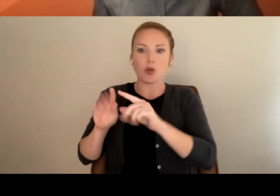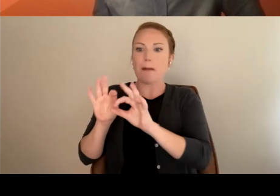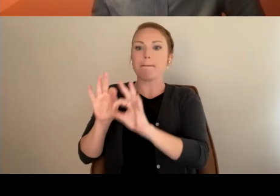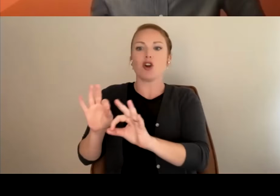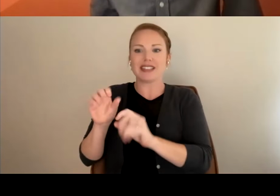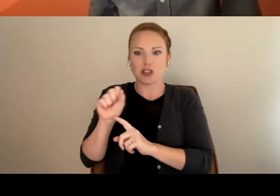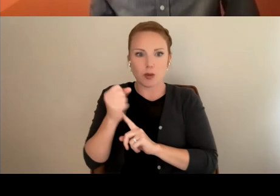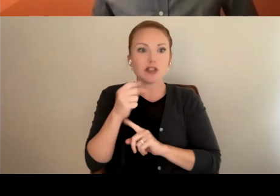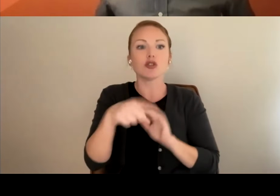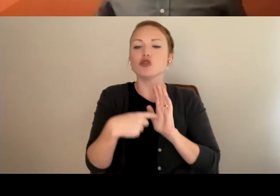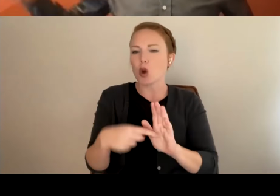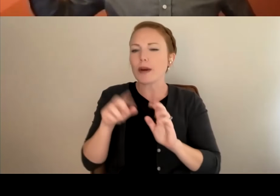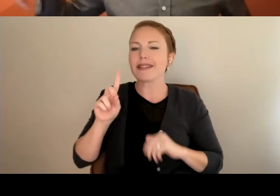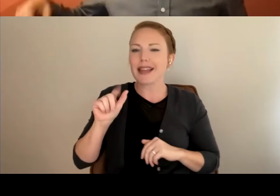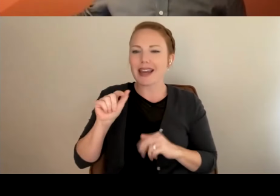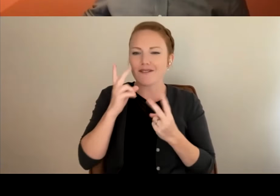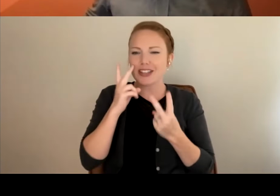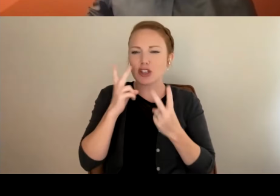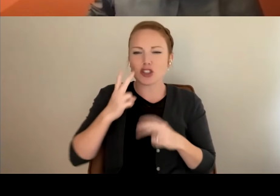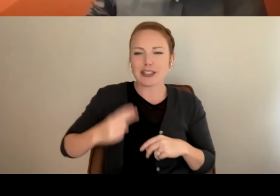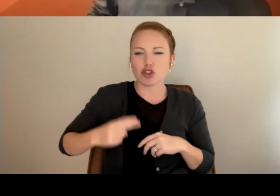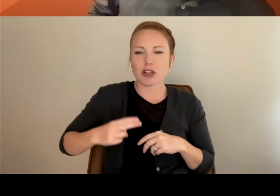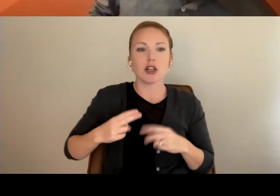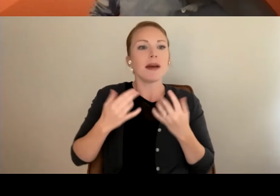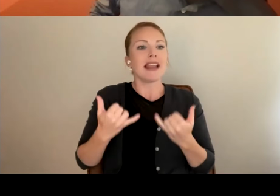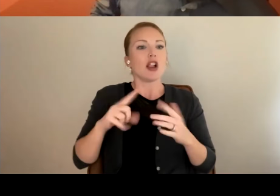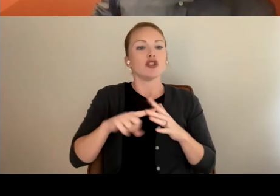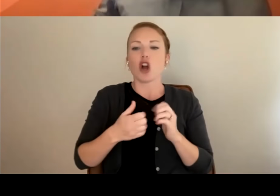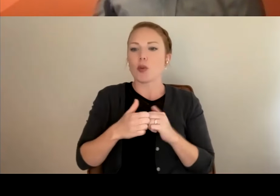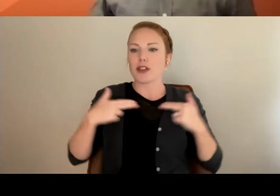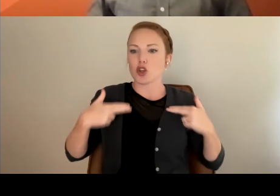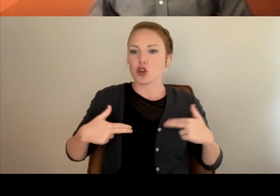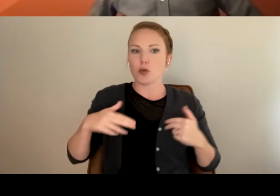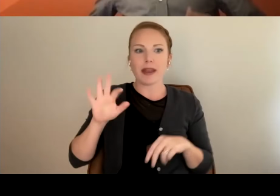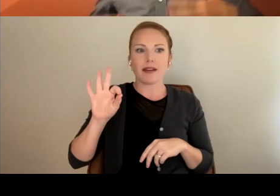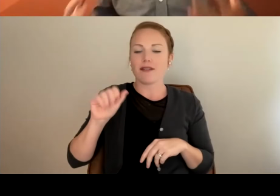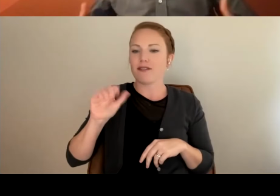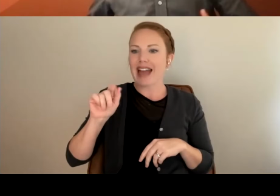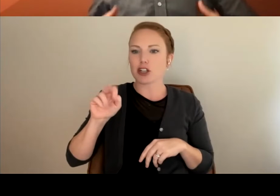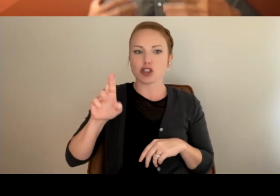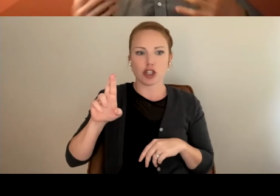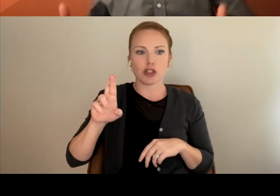a little bit or, let's start with the human factors history. Human factors begins